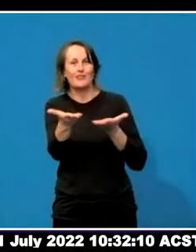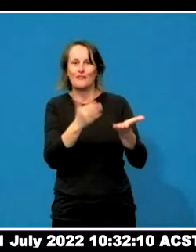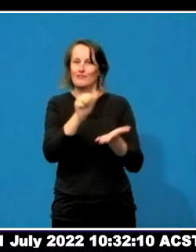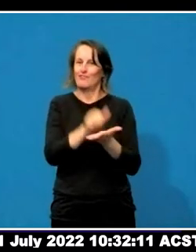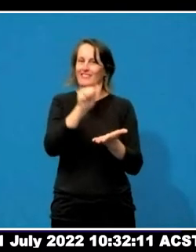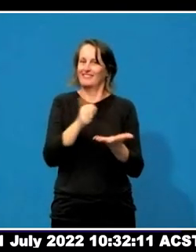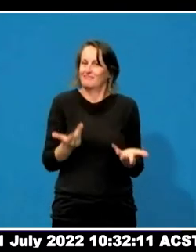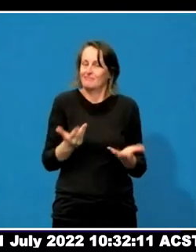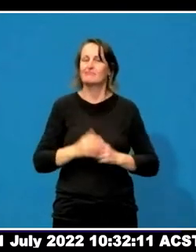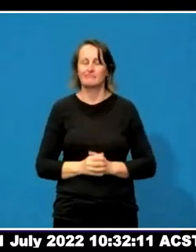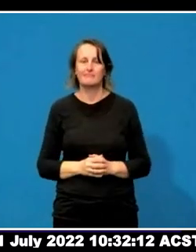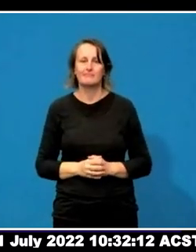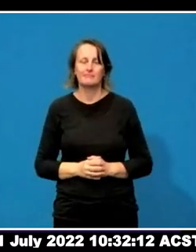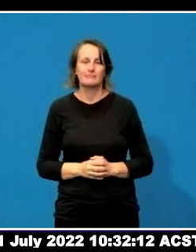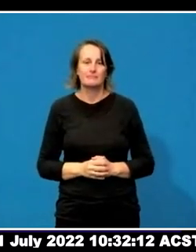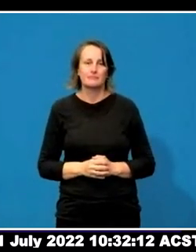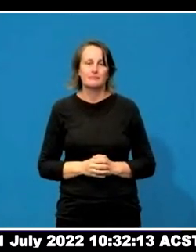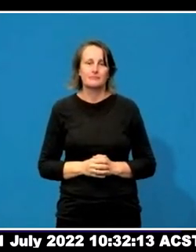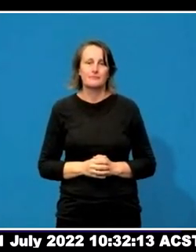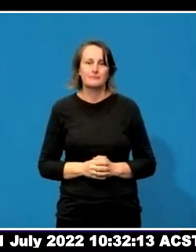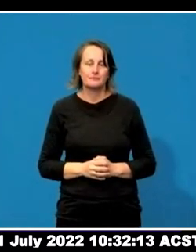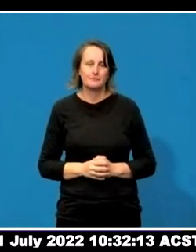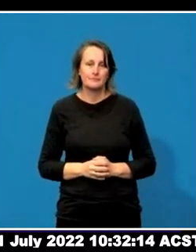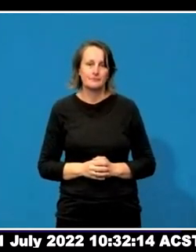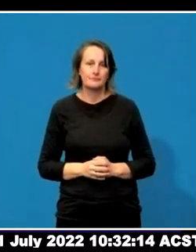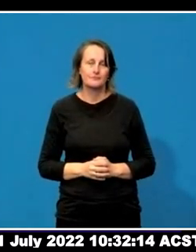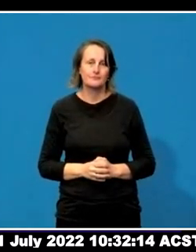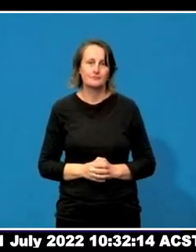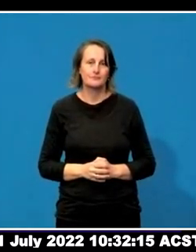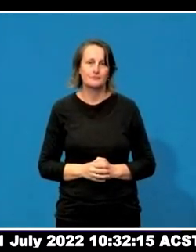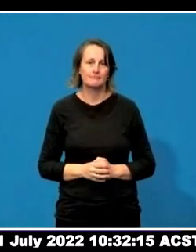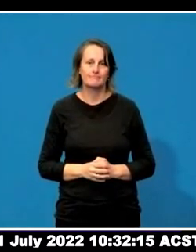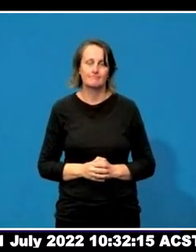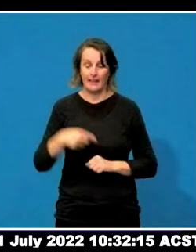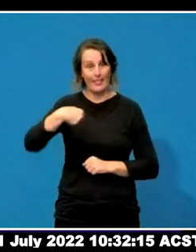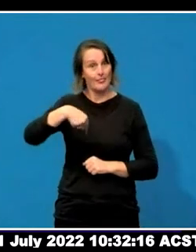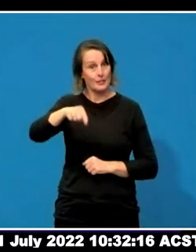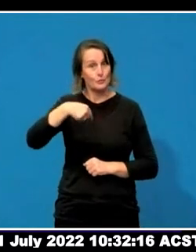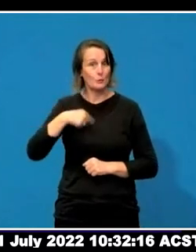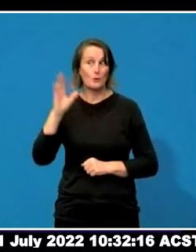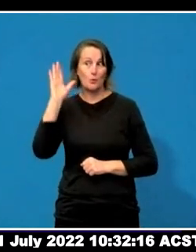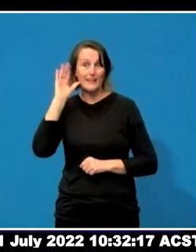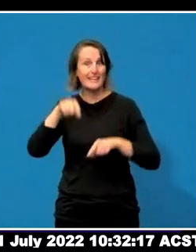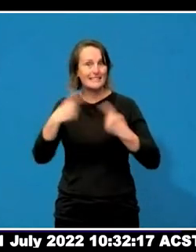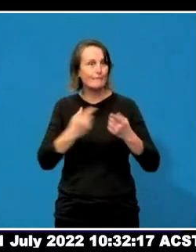There will be numerous statements tendered during the course of the week, and Mr Griffin